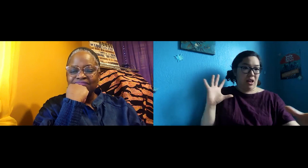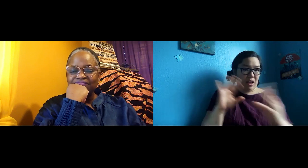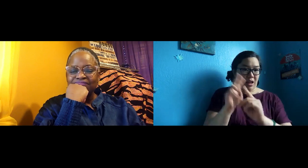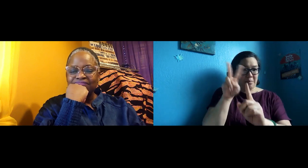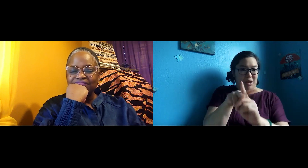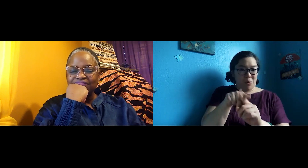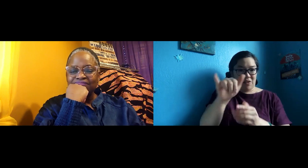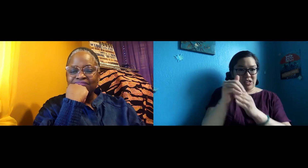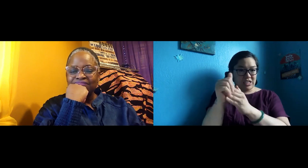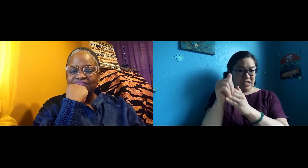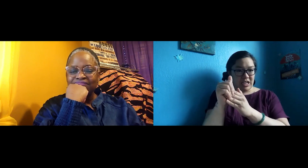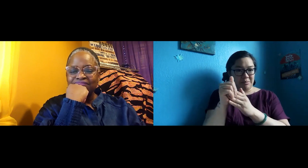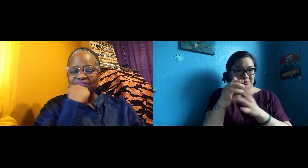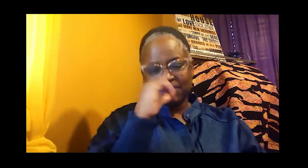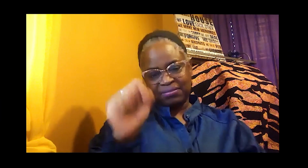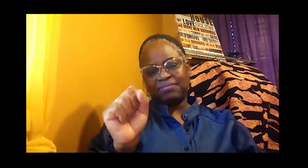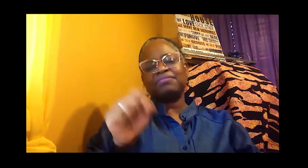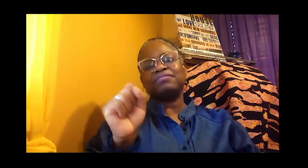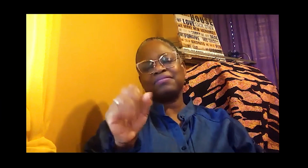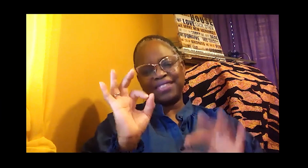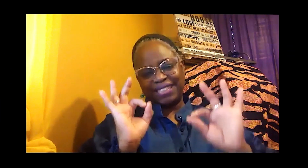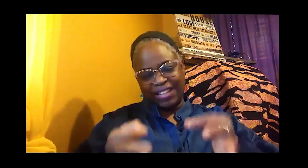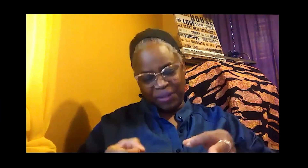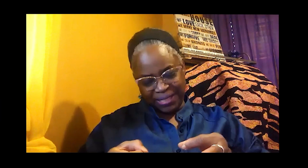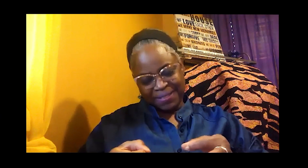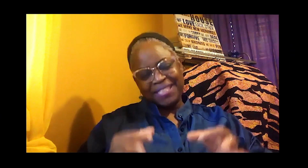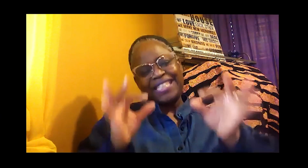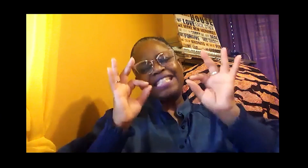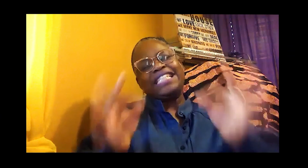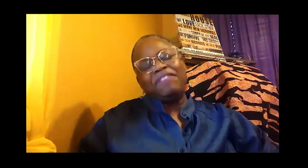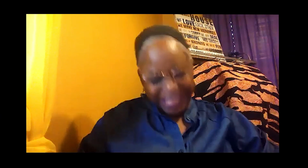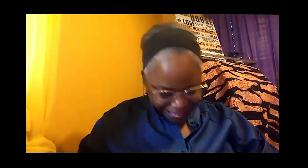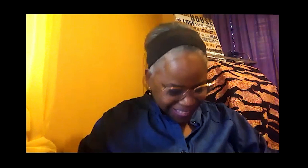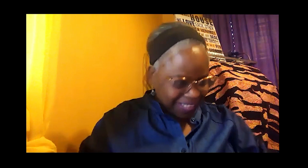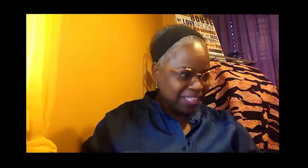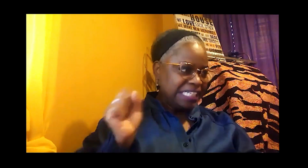your life experience has been applied in your leadership studies and beyond? Yes, definitely.